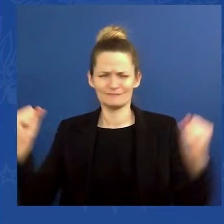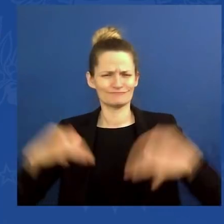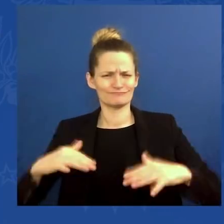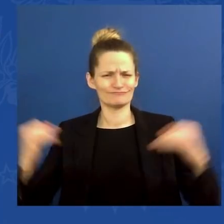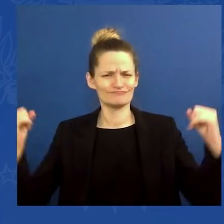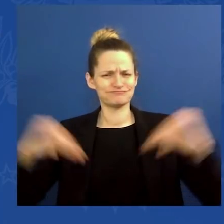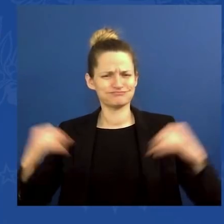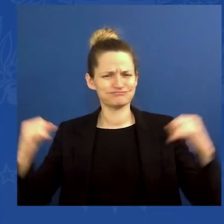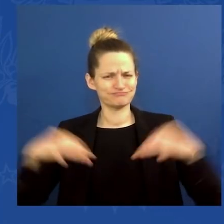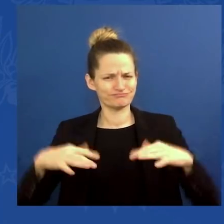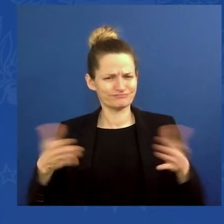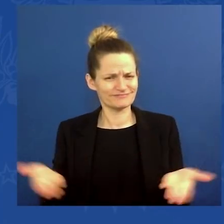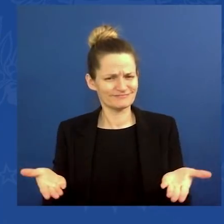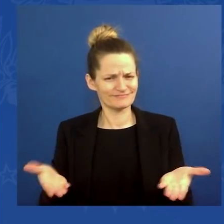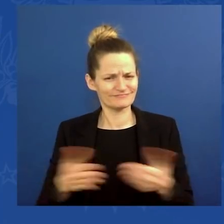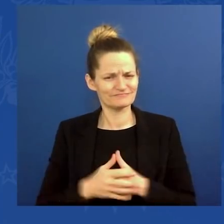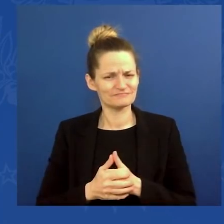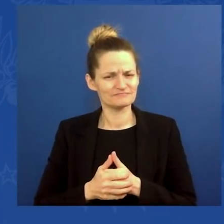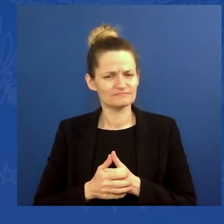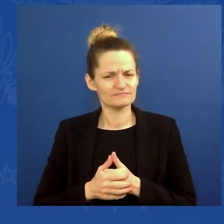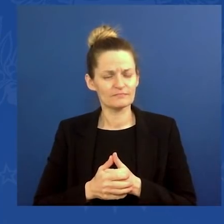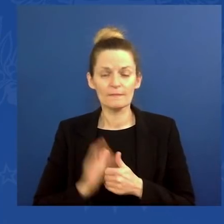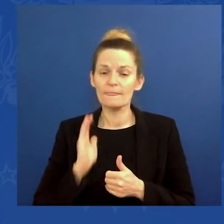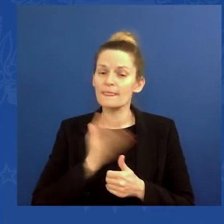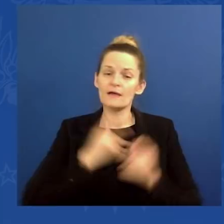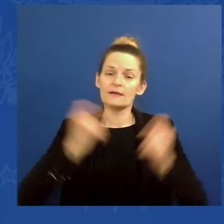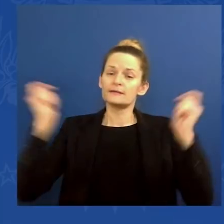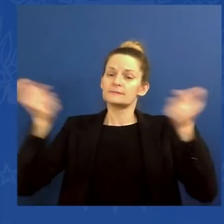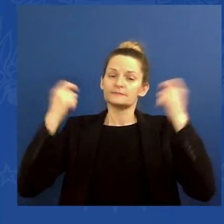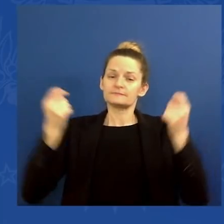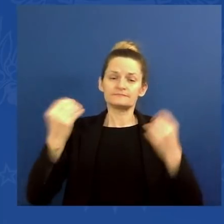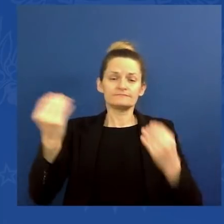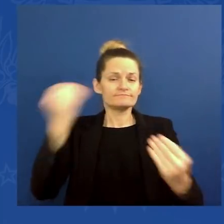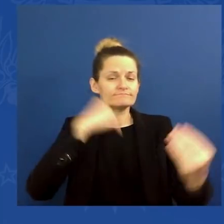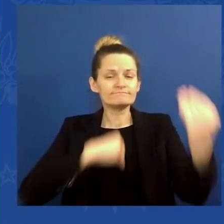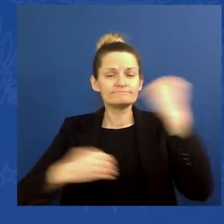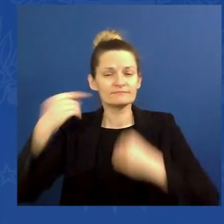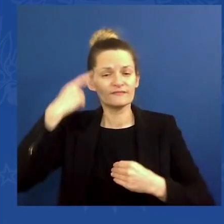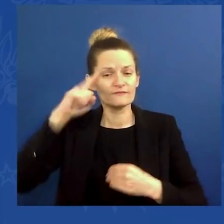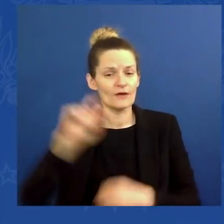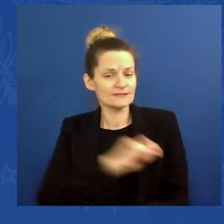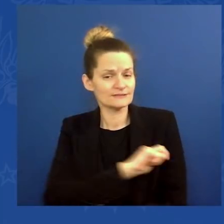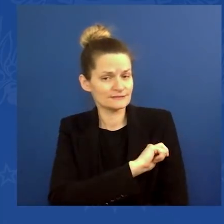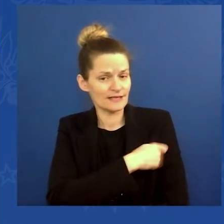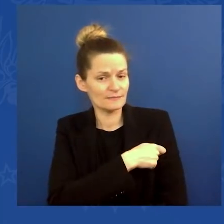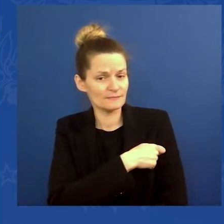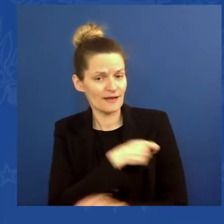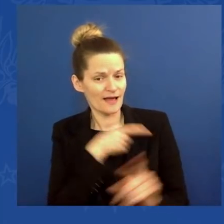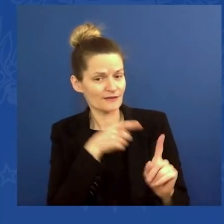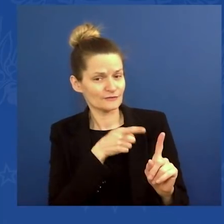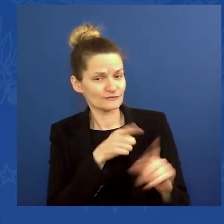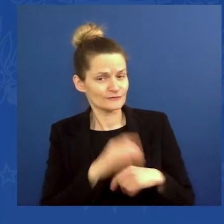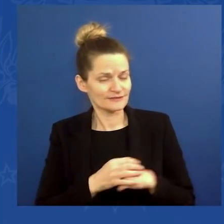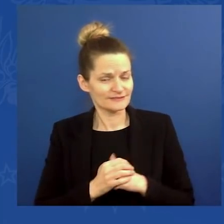Again, that has been how we have celebrated the feast of St. Patrick. We're grateful to the Friends of Ireland caucus